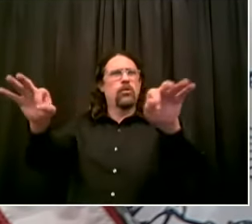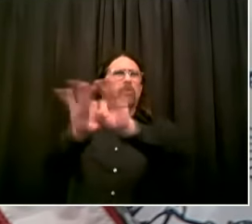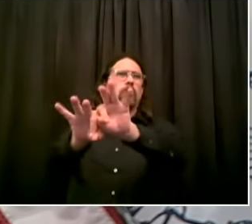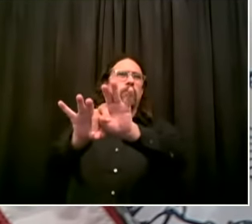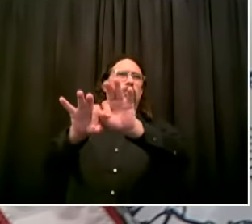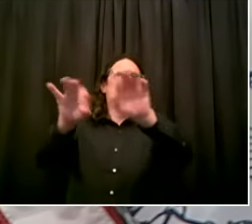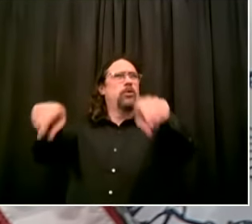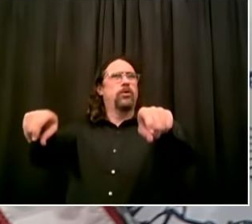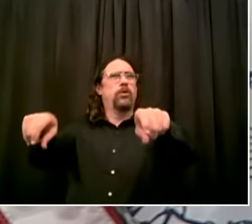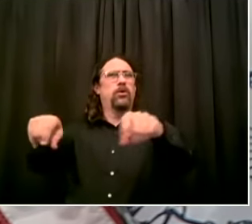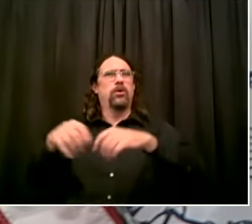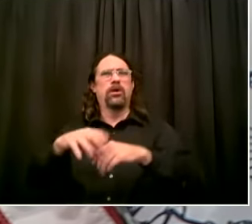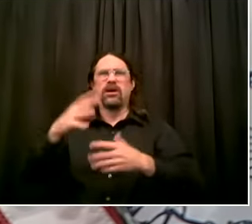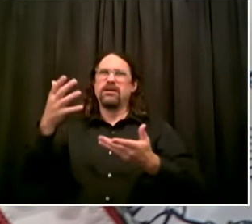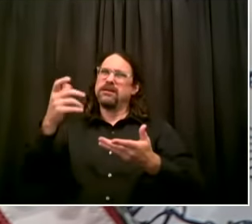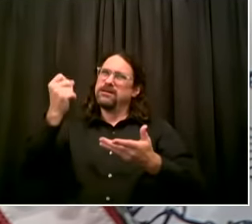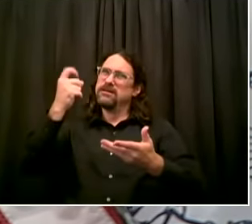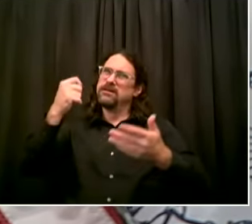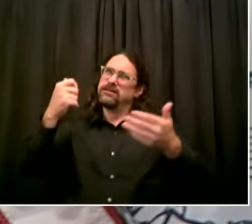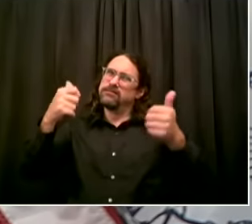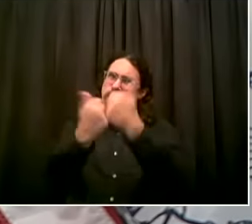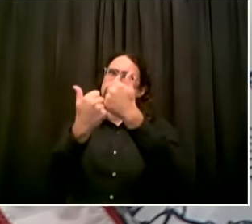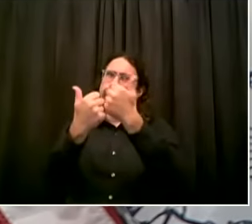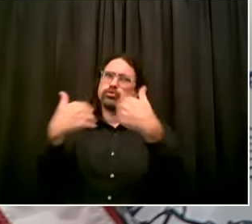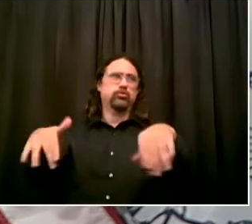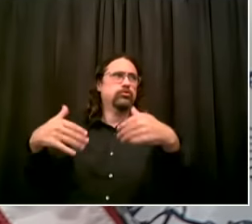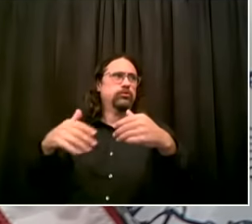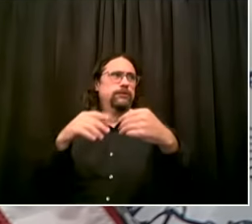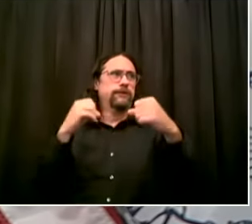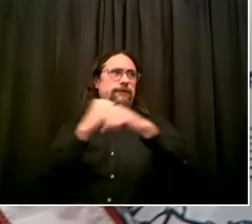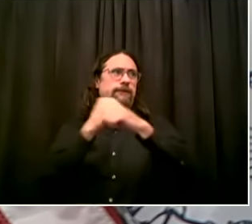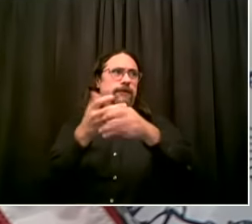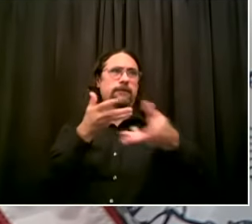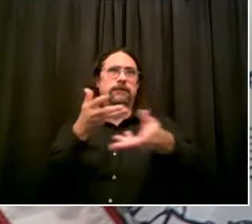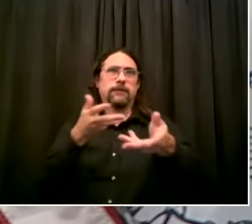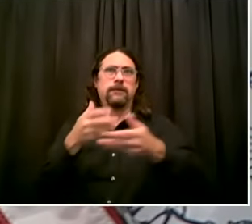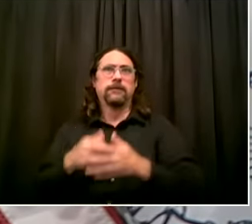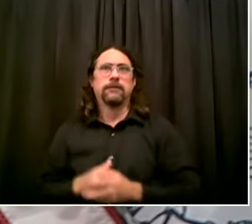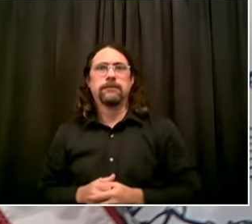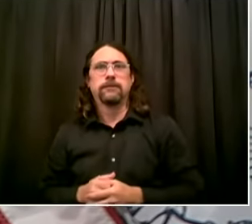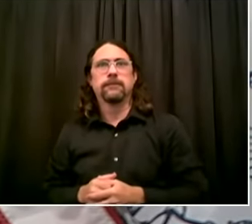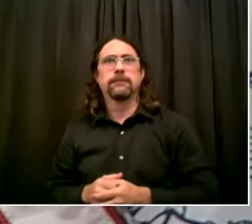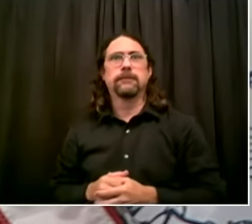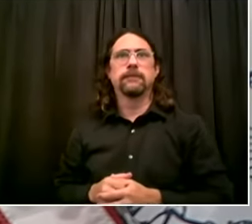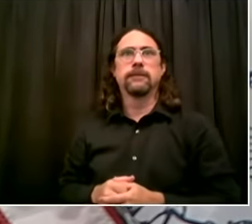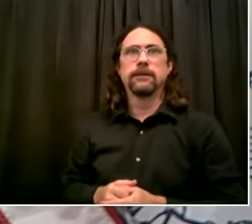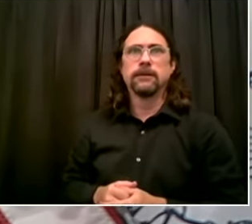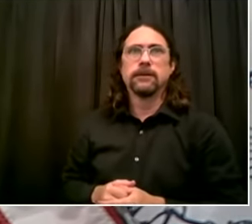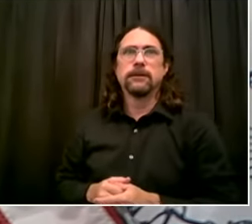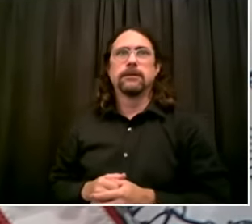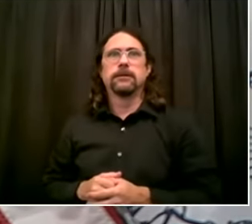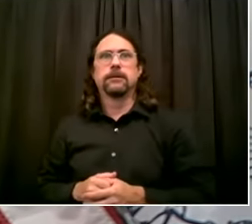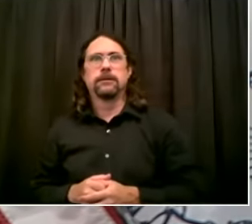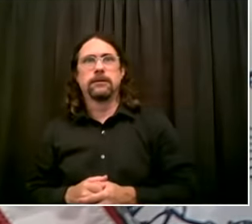TO POINT OUT, THERE IS STILL NO EVIDEE NCOF